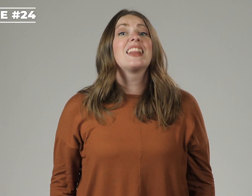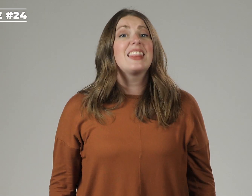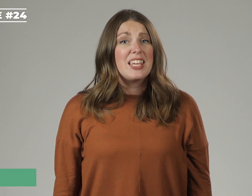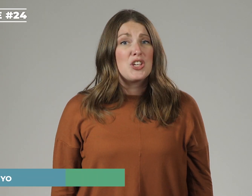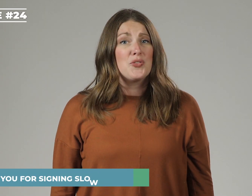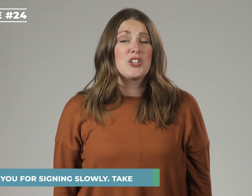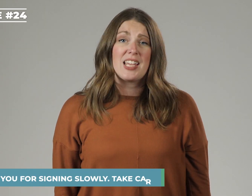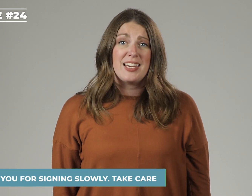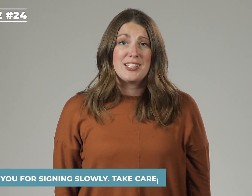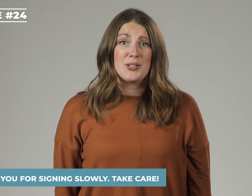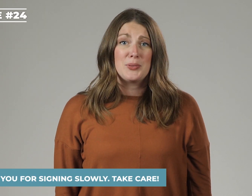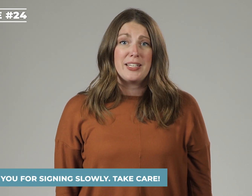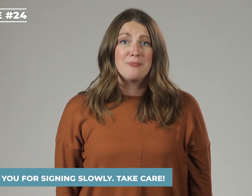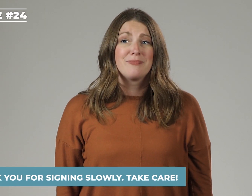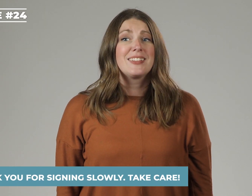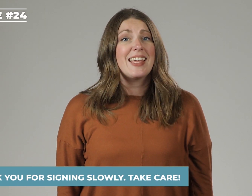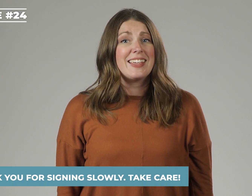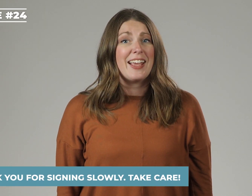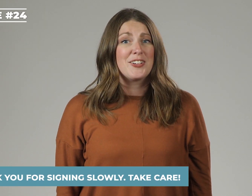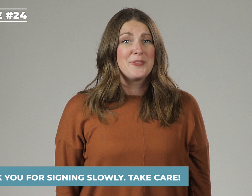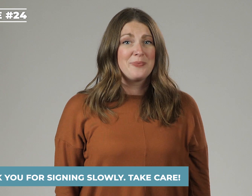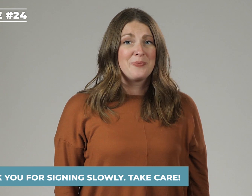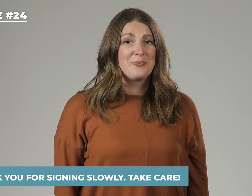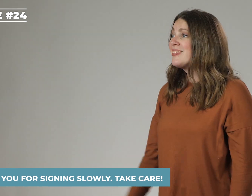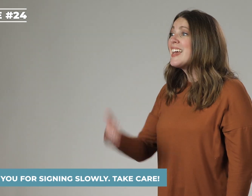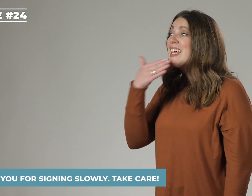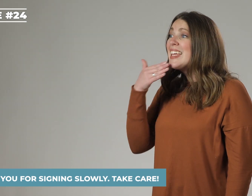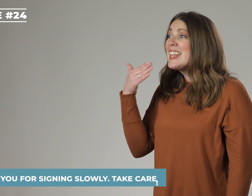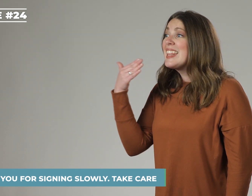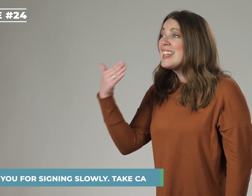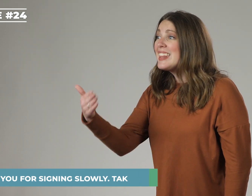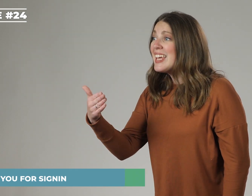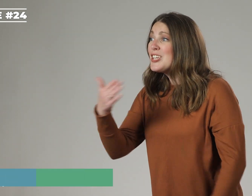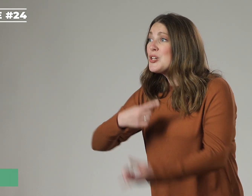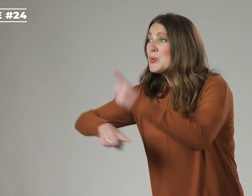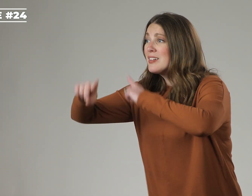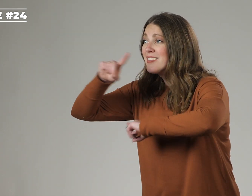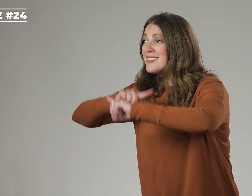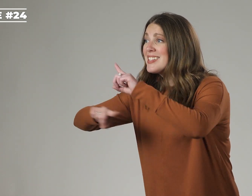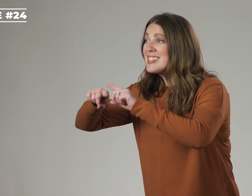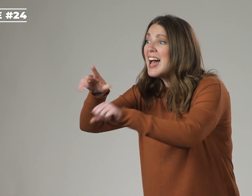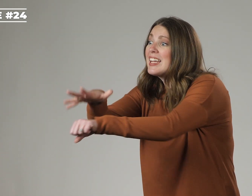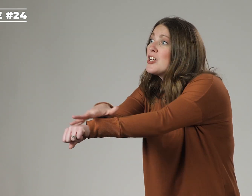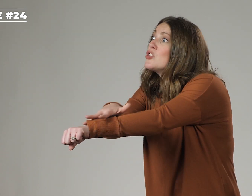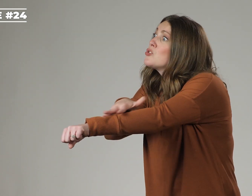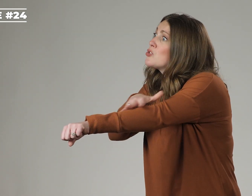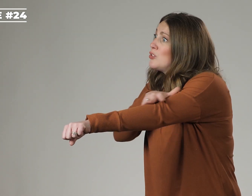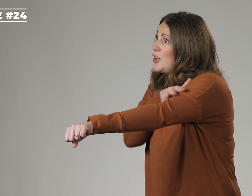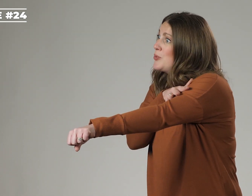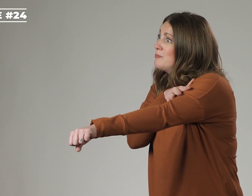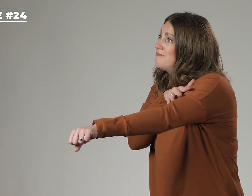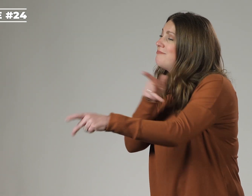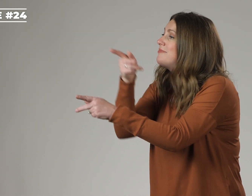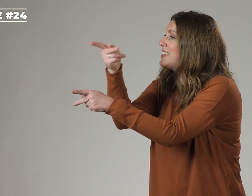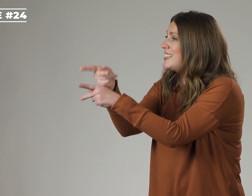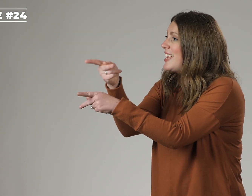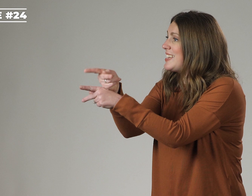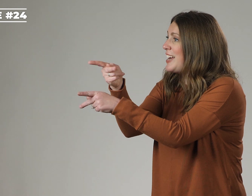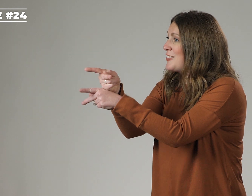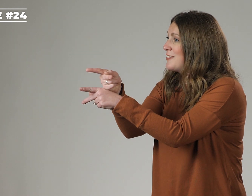Thank you for signing slowly, take care. 'Thank you sign slow take care.'